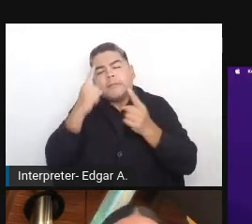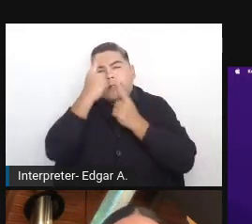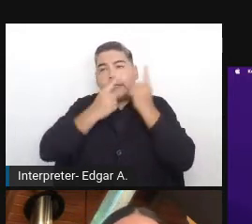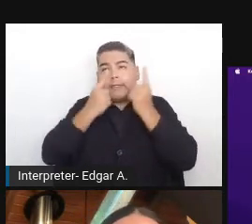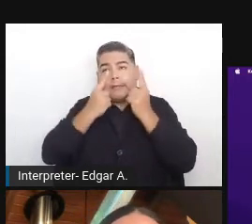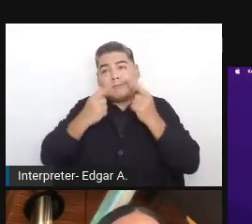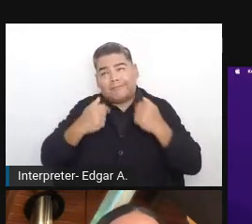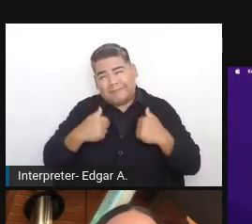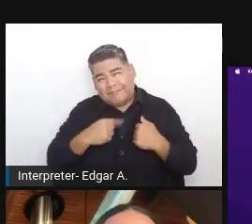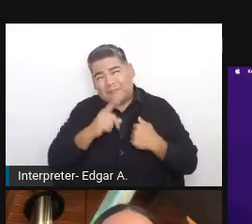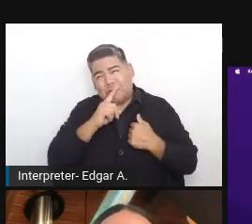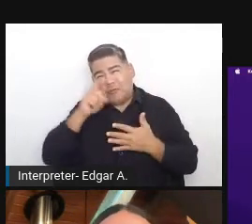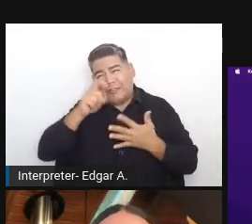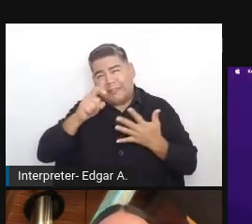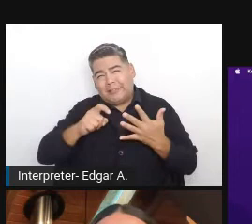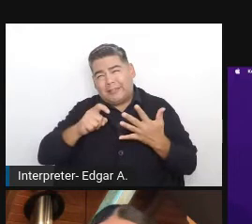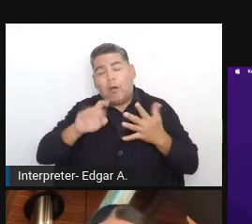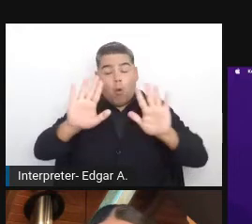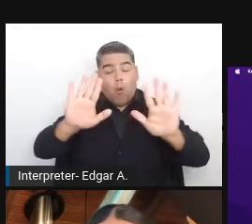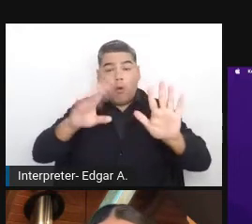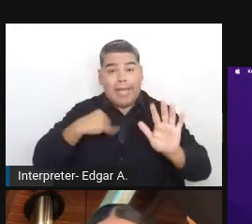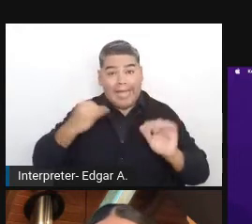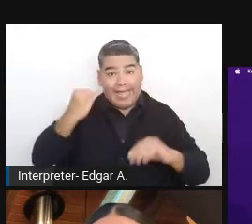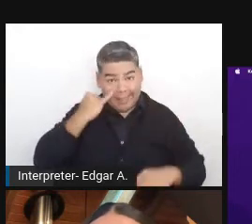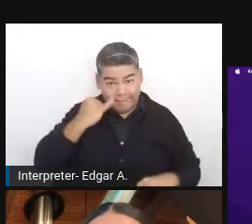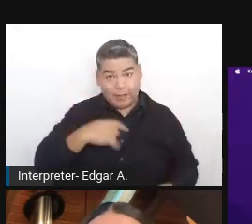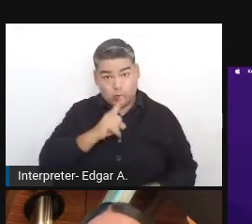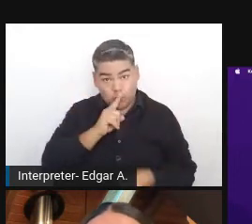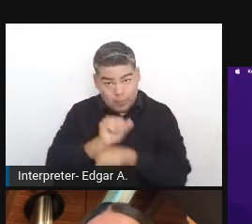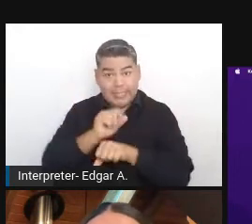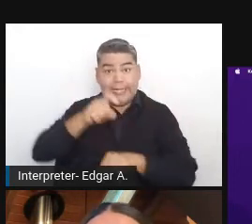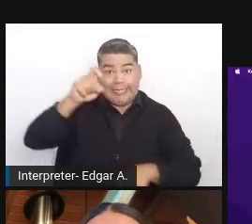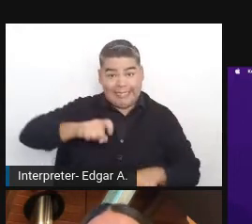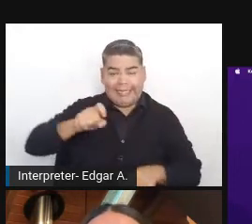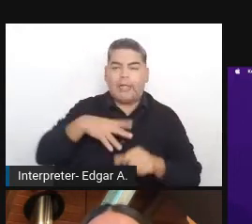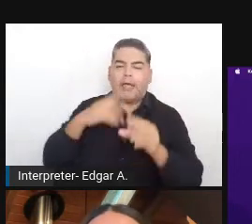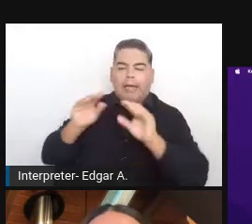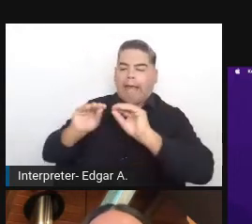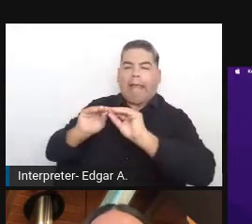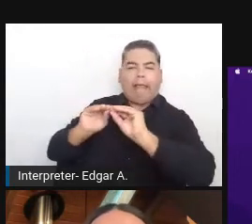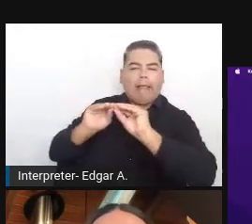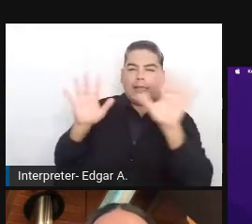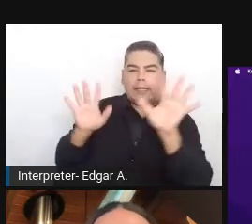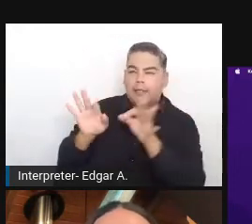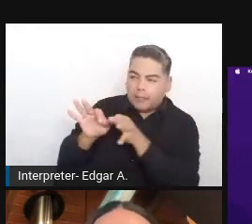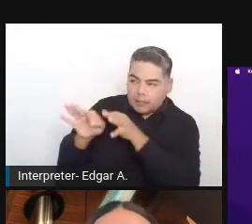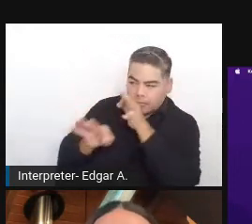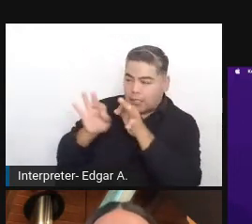make it clear to your users why you are requesting the information and how you're going to use it.